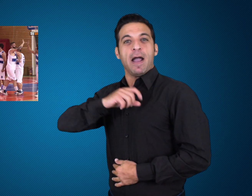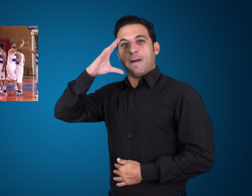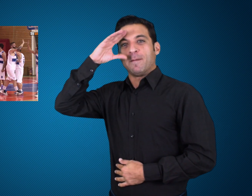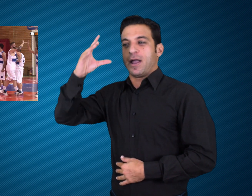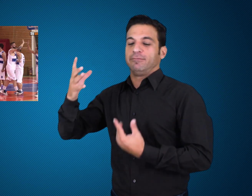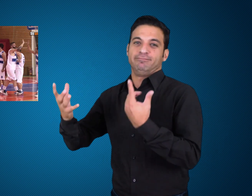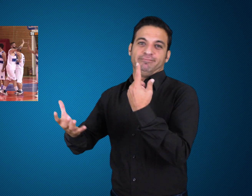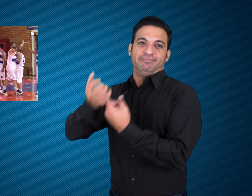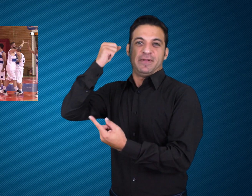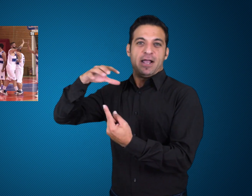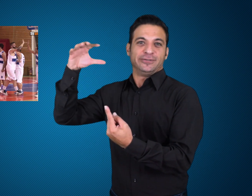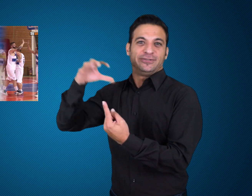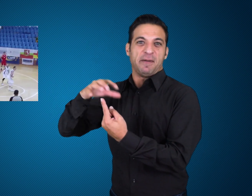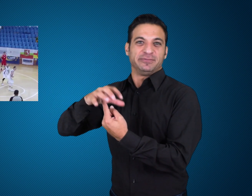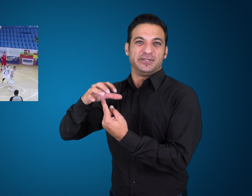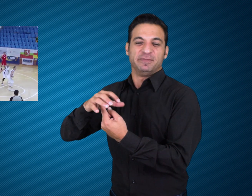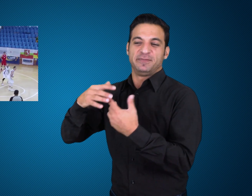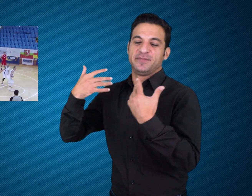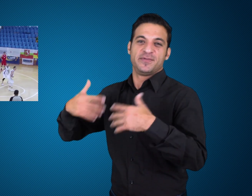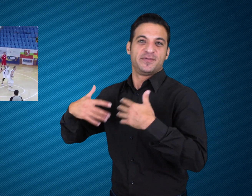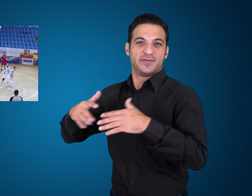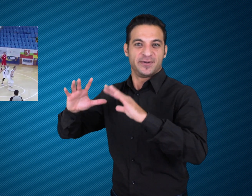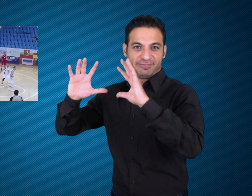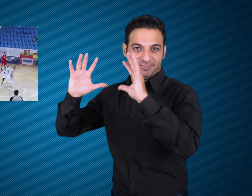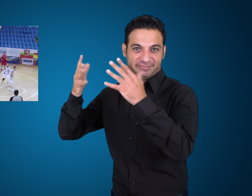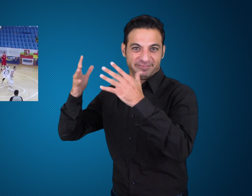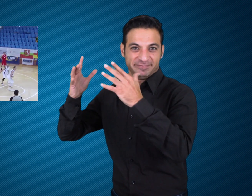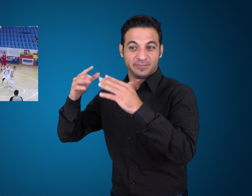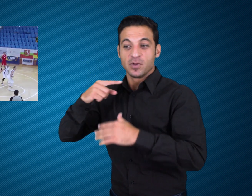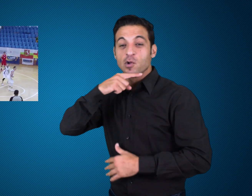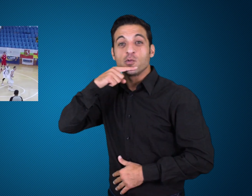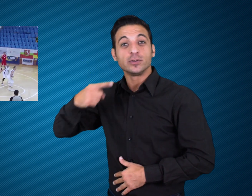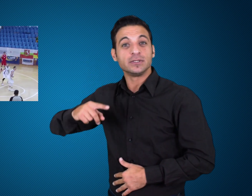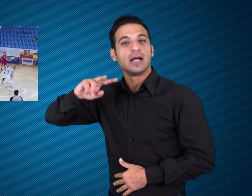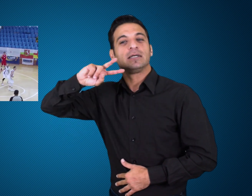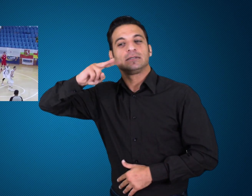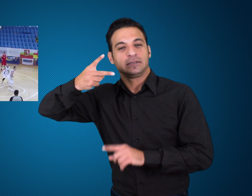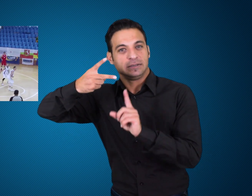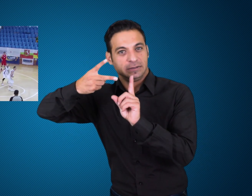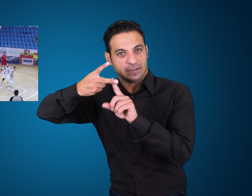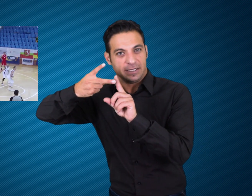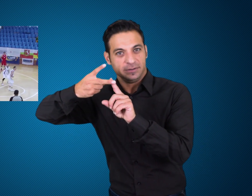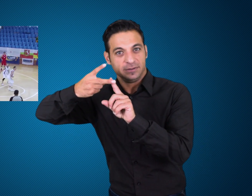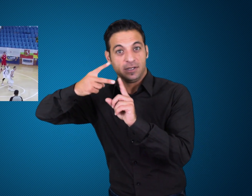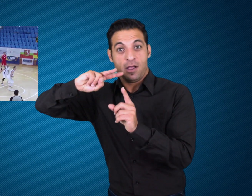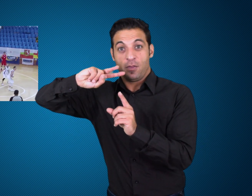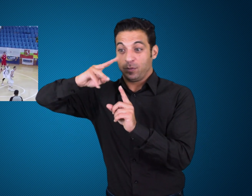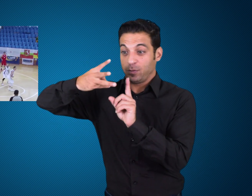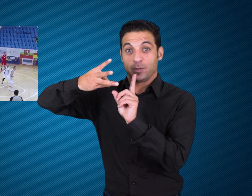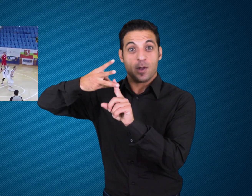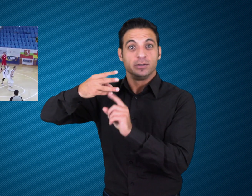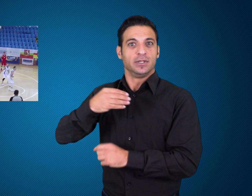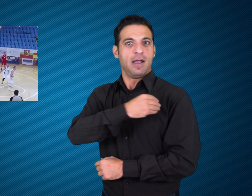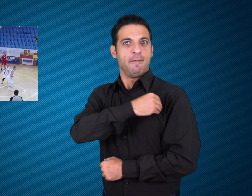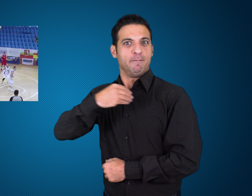championships, with Russia in second place, and Poland trailing behind in